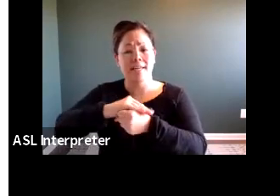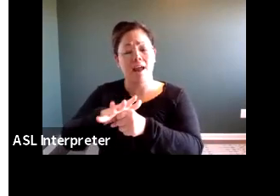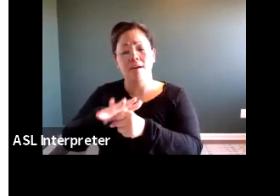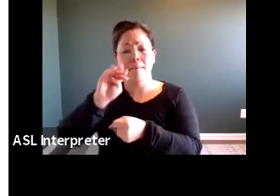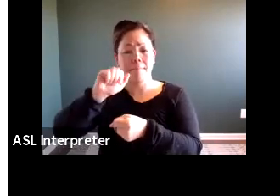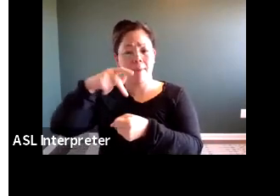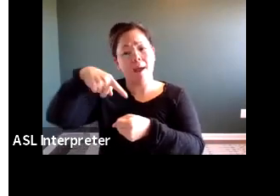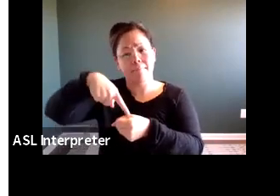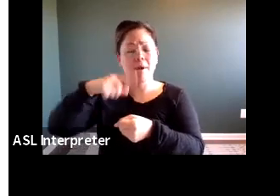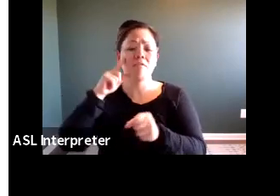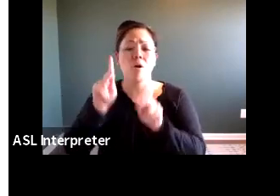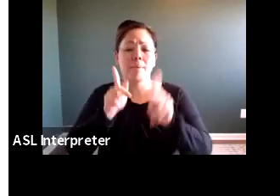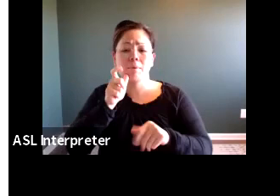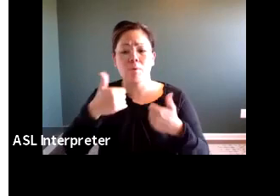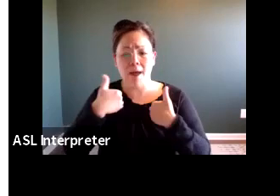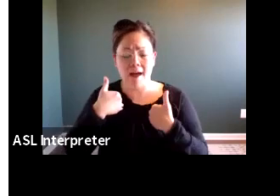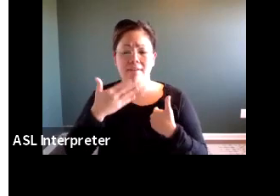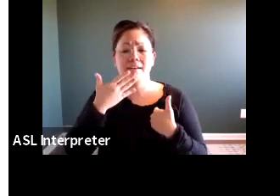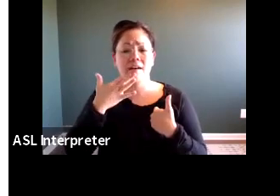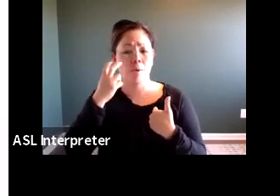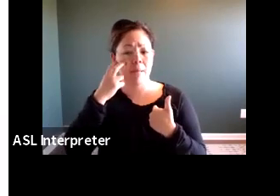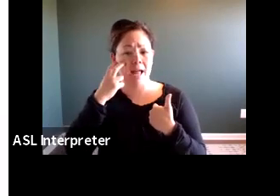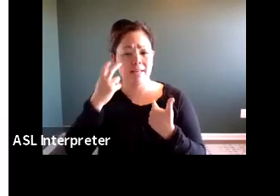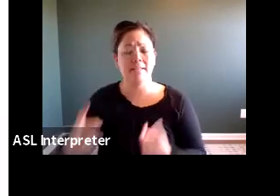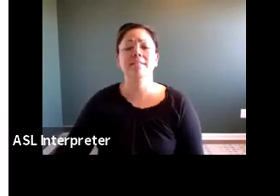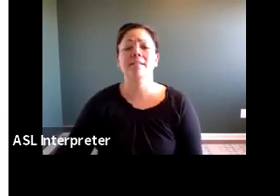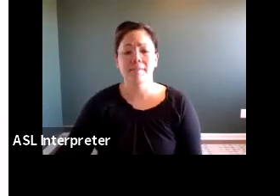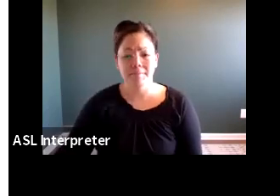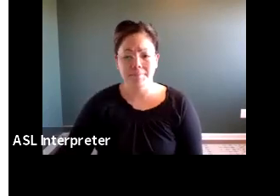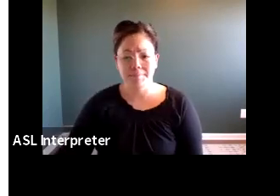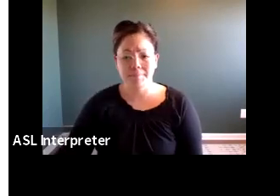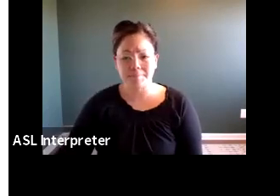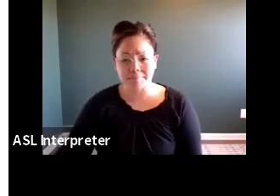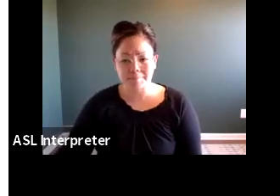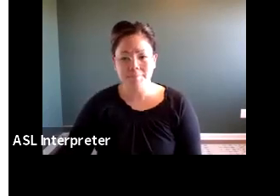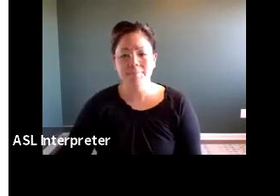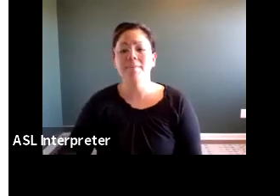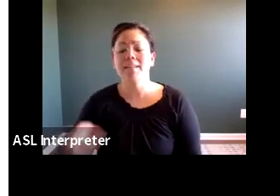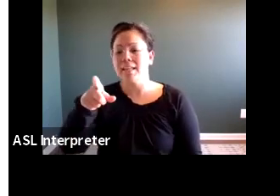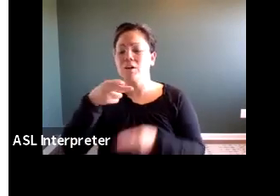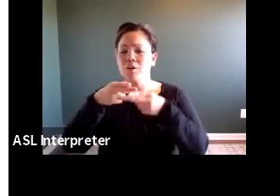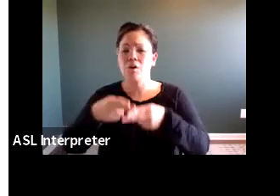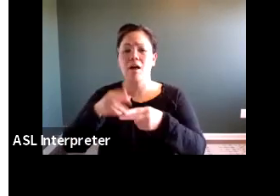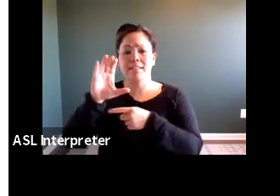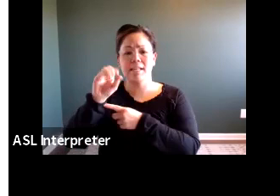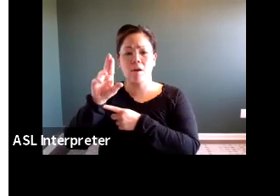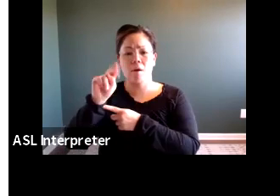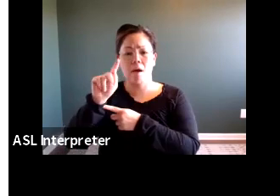and we'll go over those throughout this plus some more. So this is our county map for cases